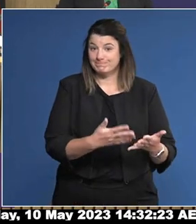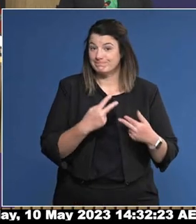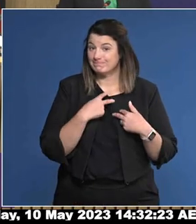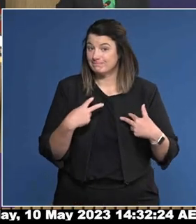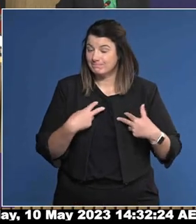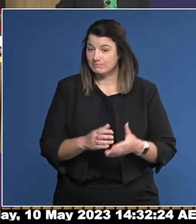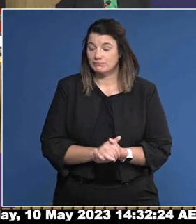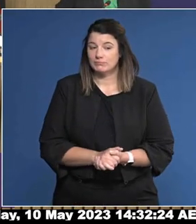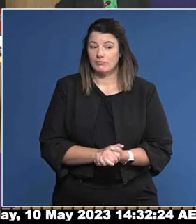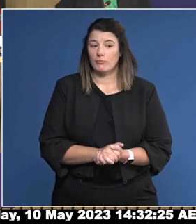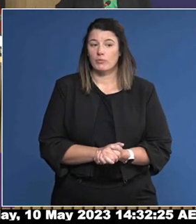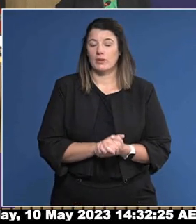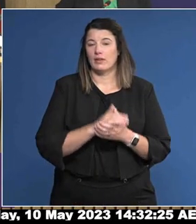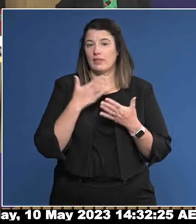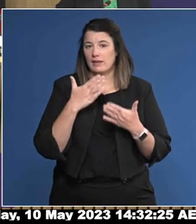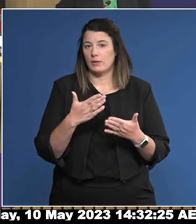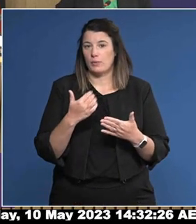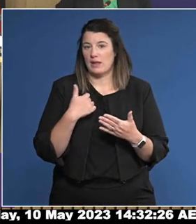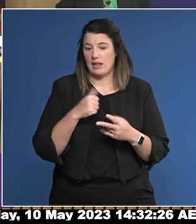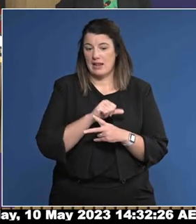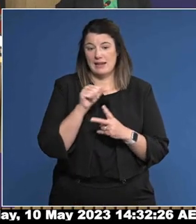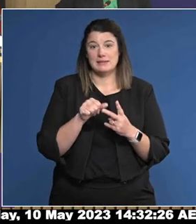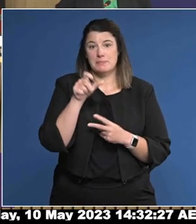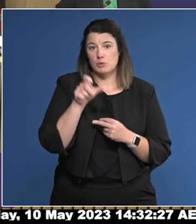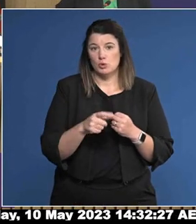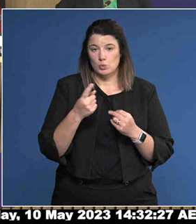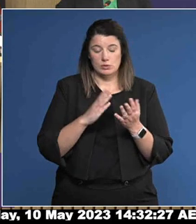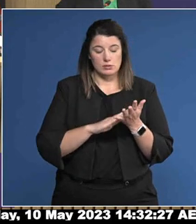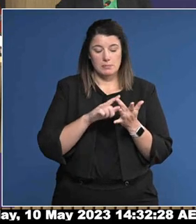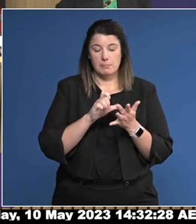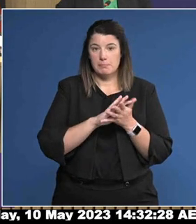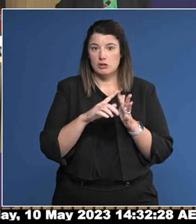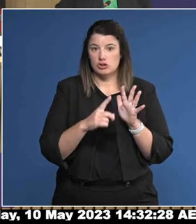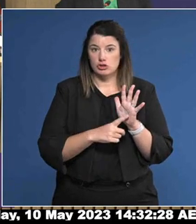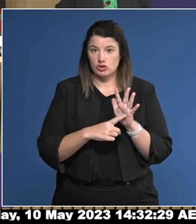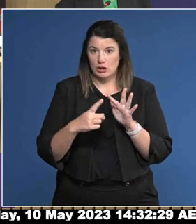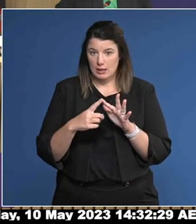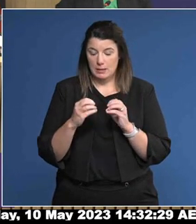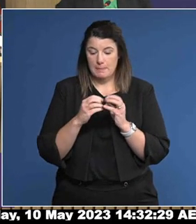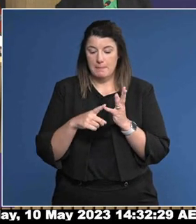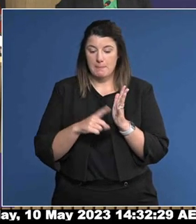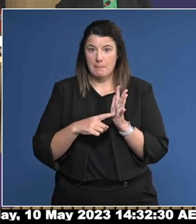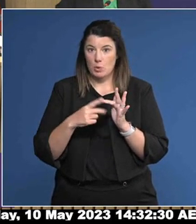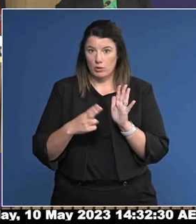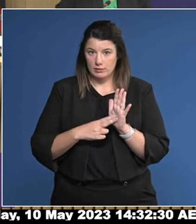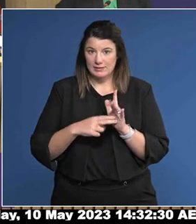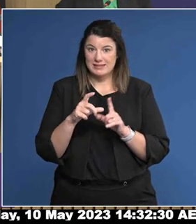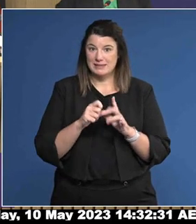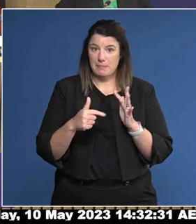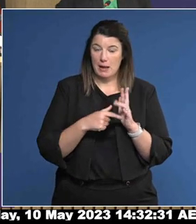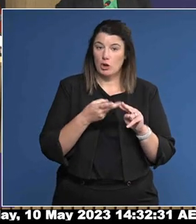Our next witness is Ms Michelle Bullen from the Department of Seniors, Disability